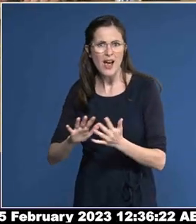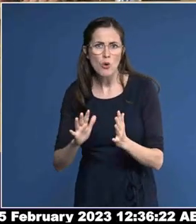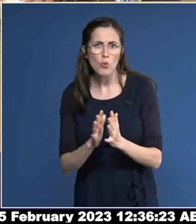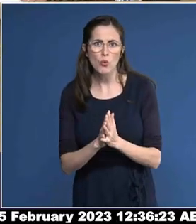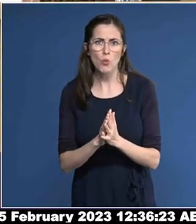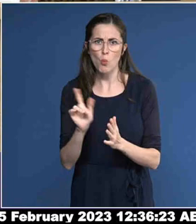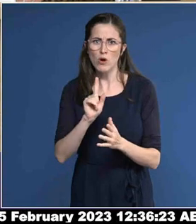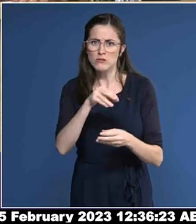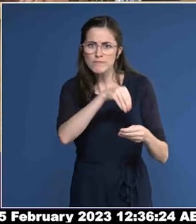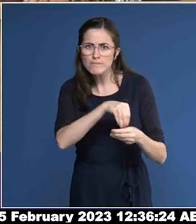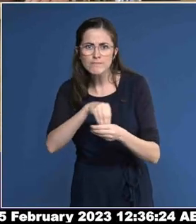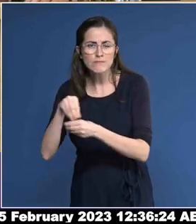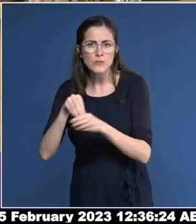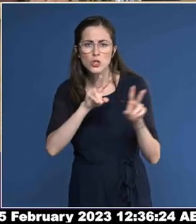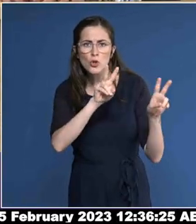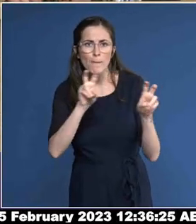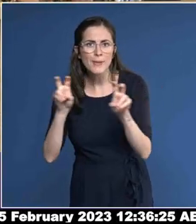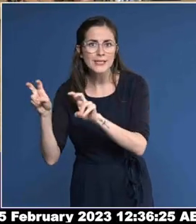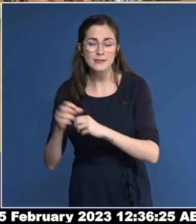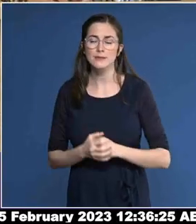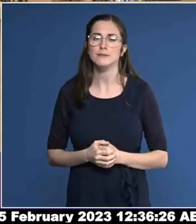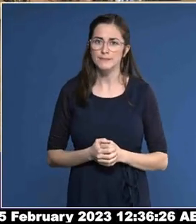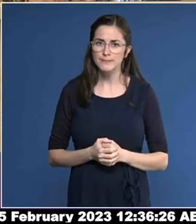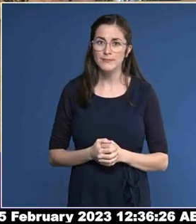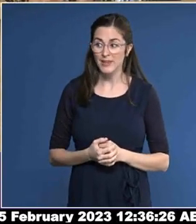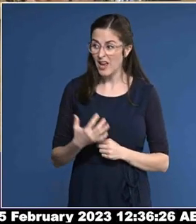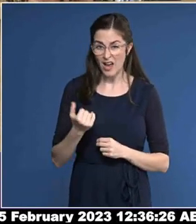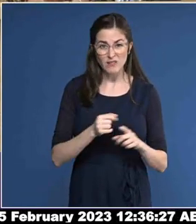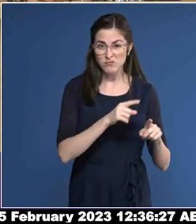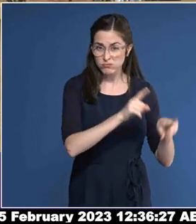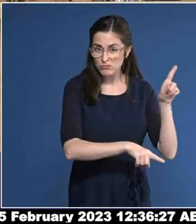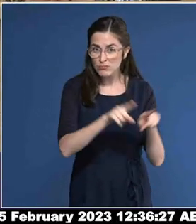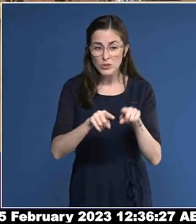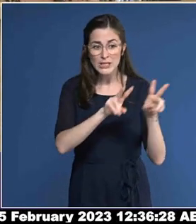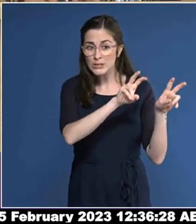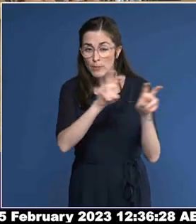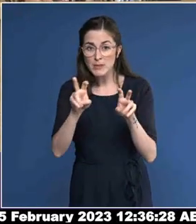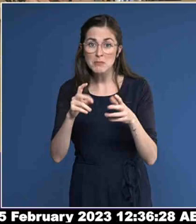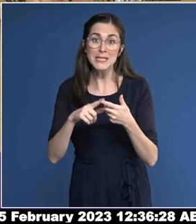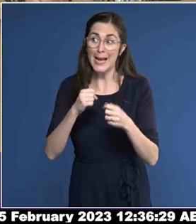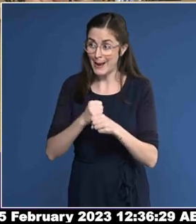So it covered a number of topics from governance down to, really, all of those